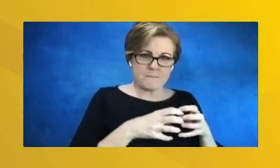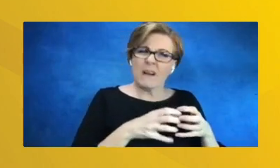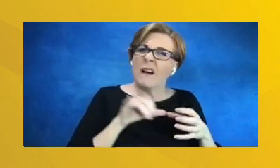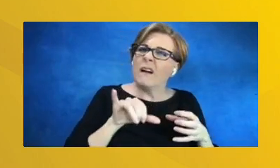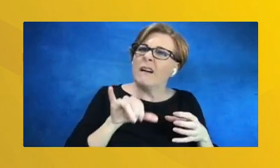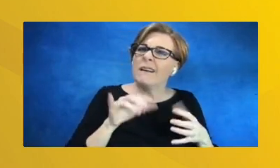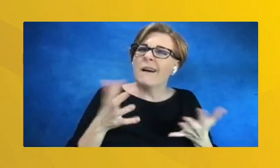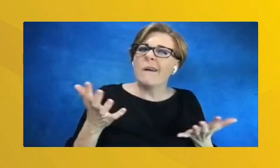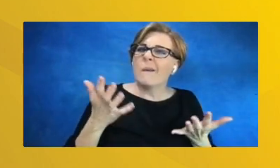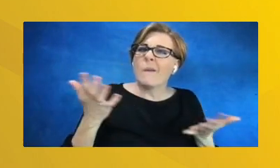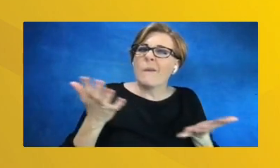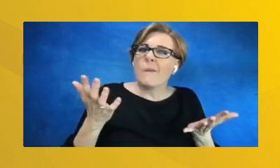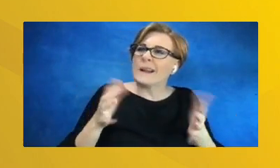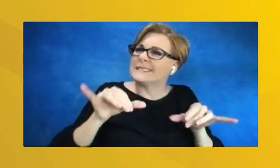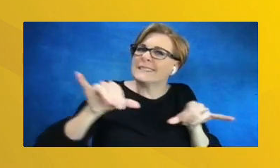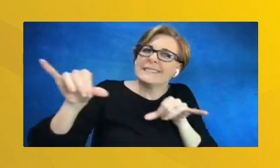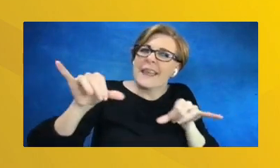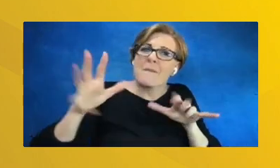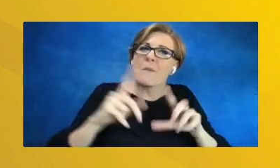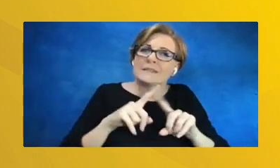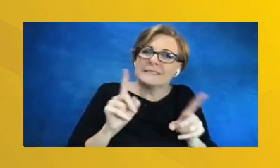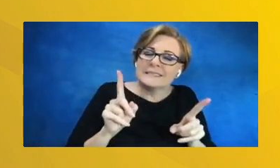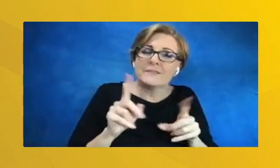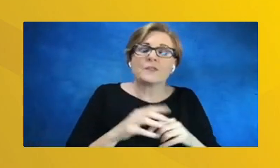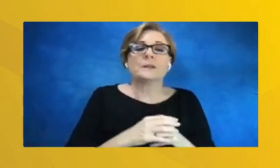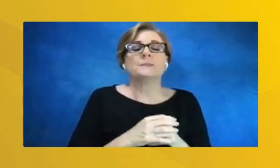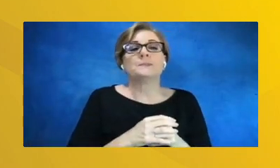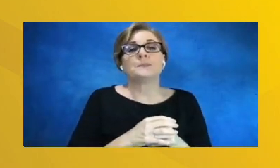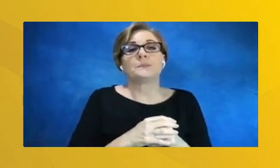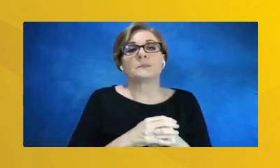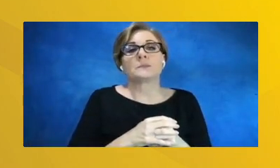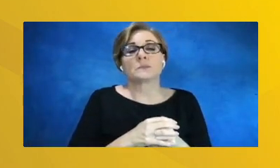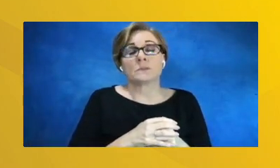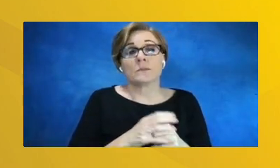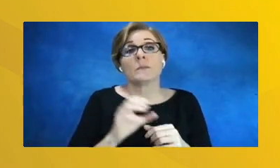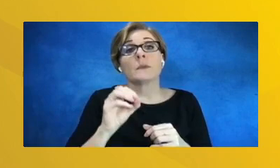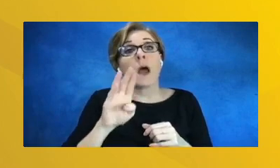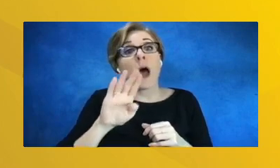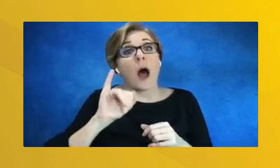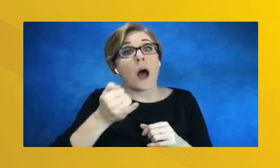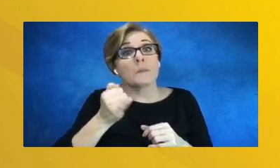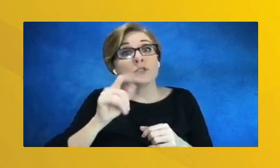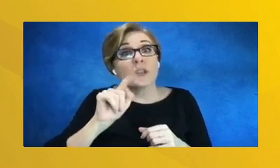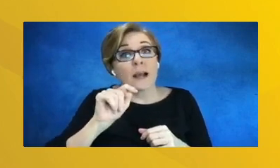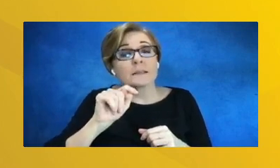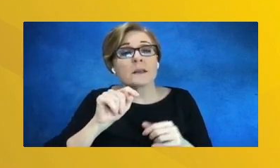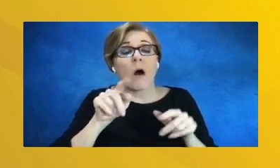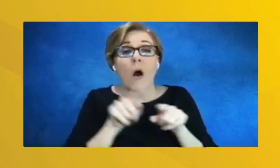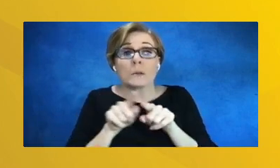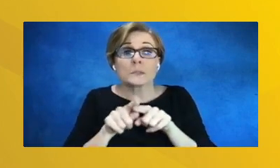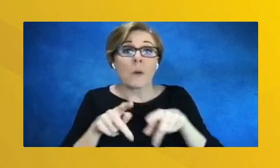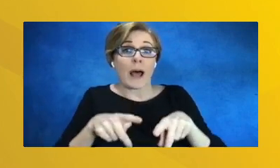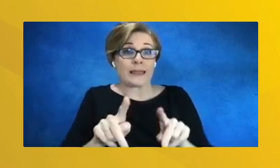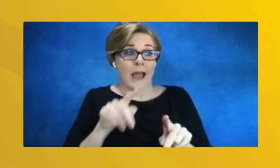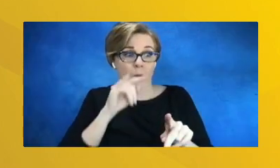And also objects allow children's observations and life experience to really come into the classroom.